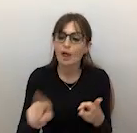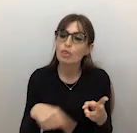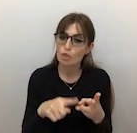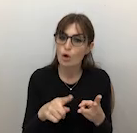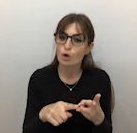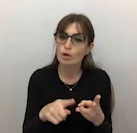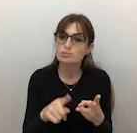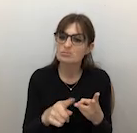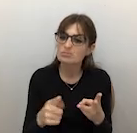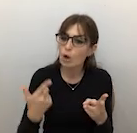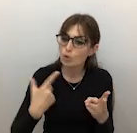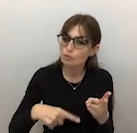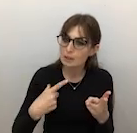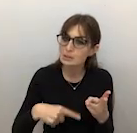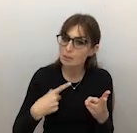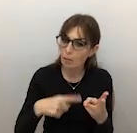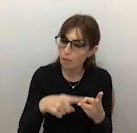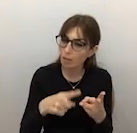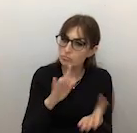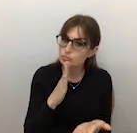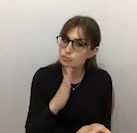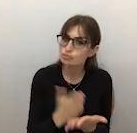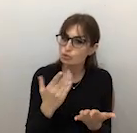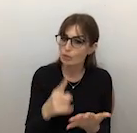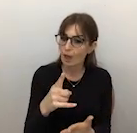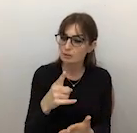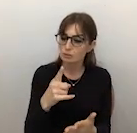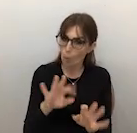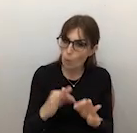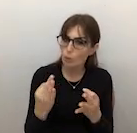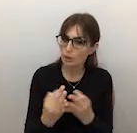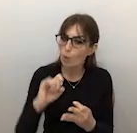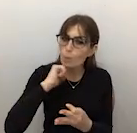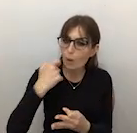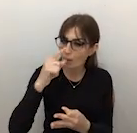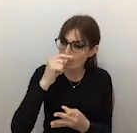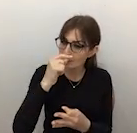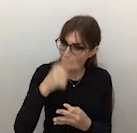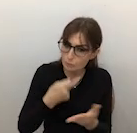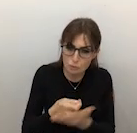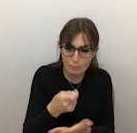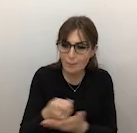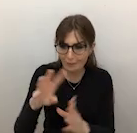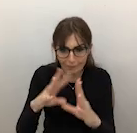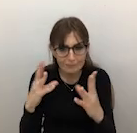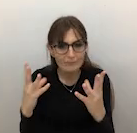Third, that there are reasonable grounds to believe that the organisation will be able to pay its debts as